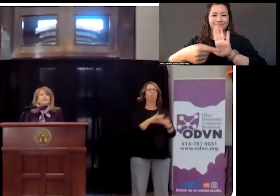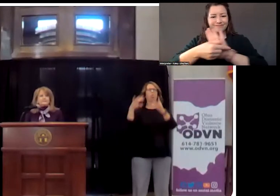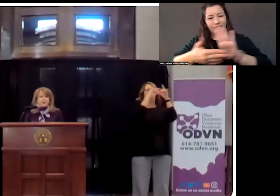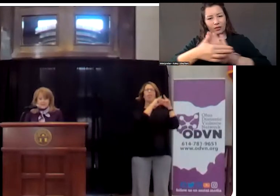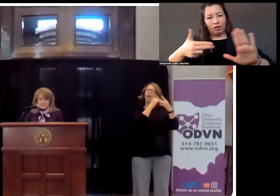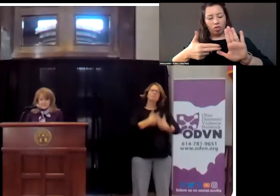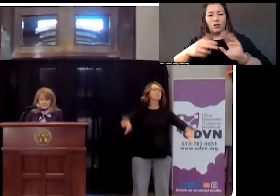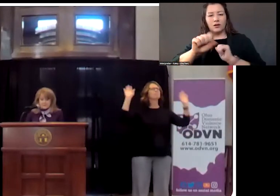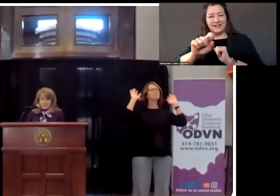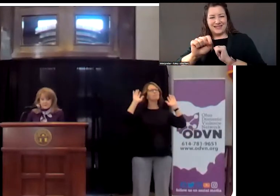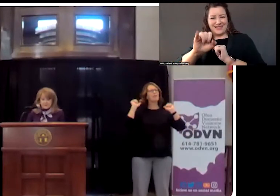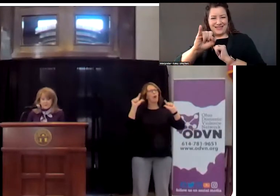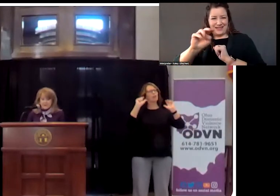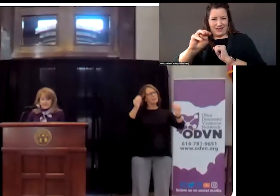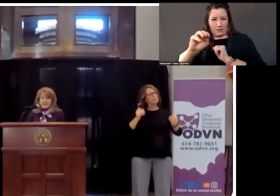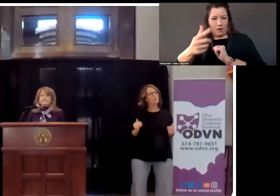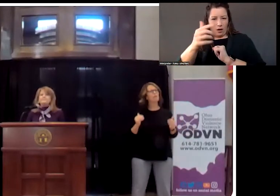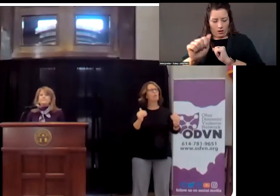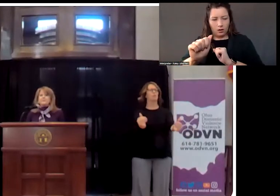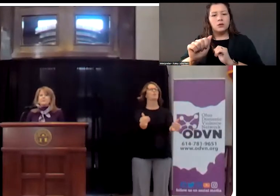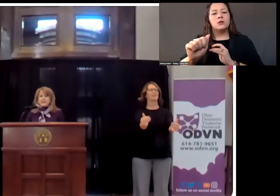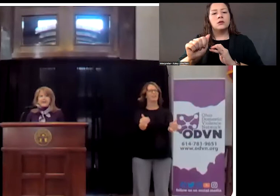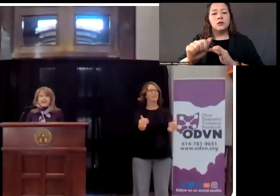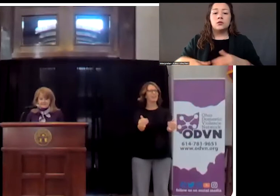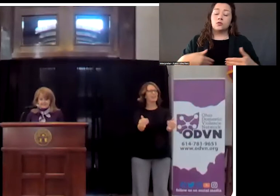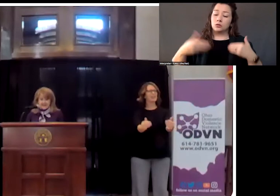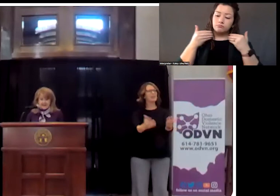Let's all keep moving forward so that one day we can say